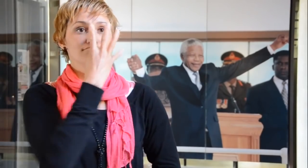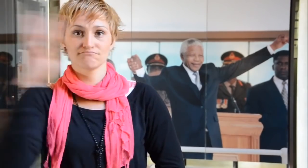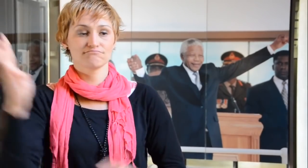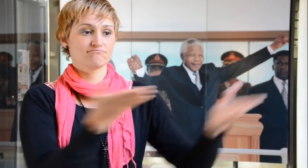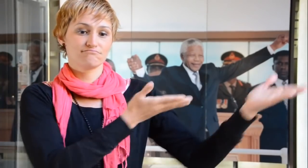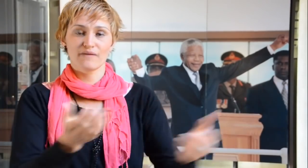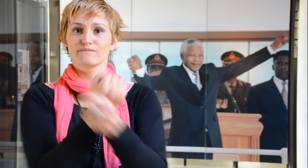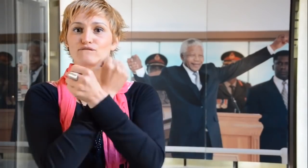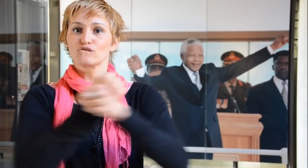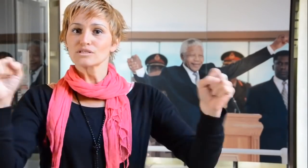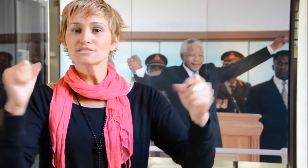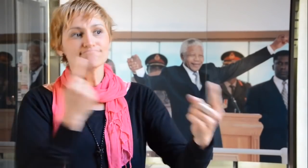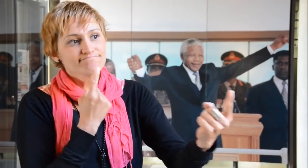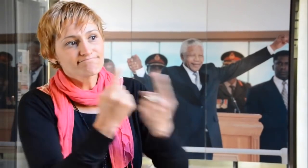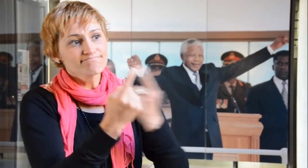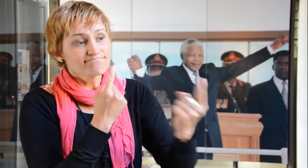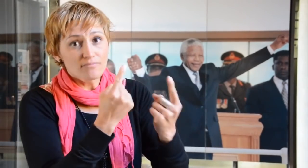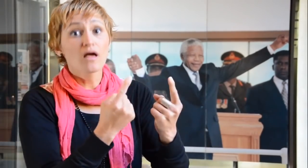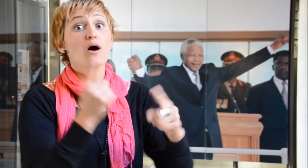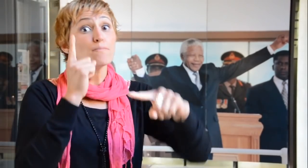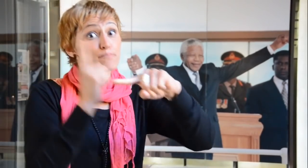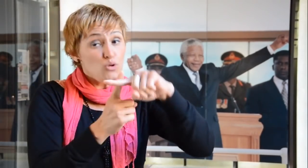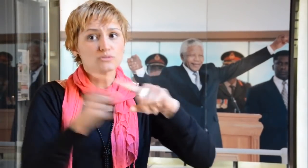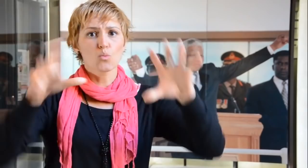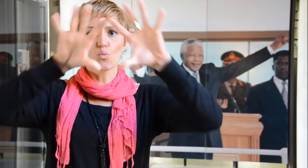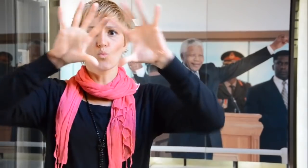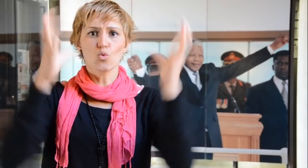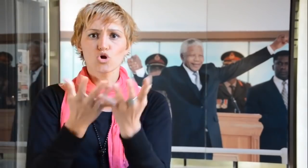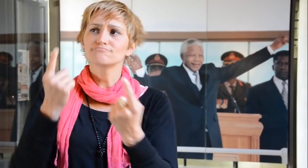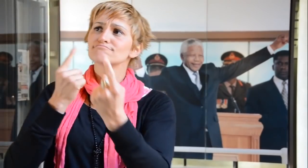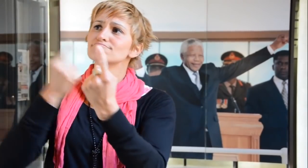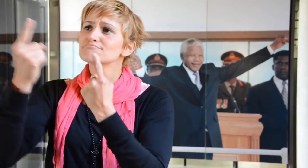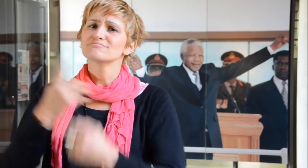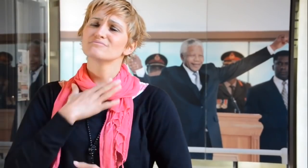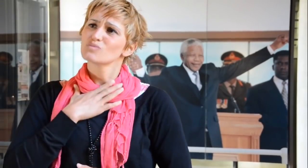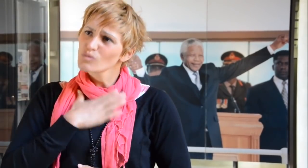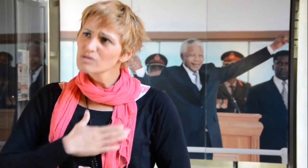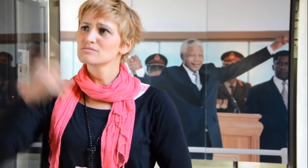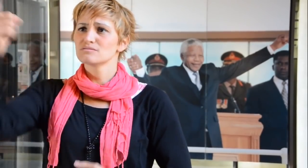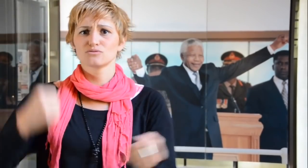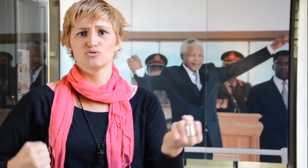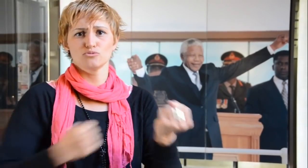Mandela to be freed from prison and shared dialogue with Mandela as well as the world,